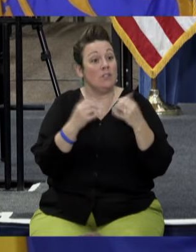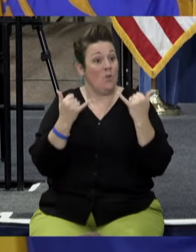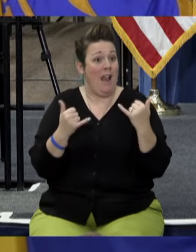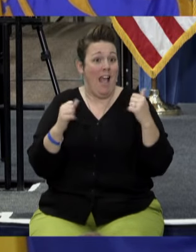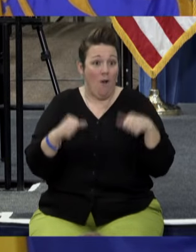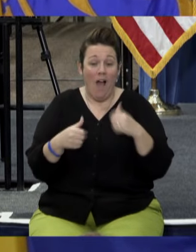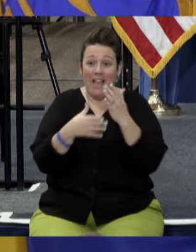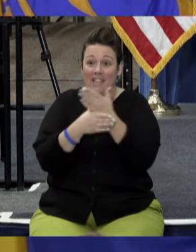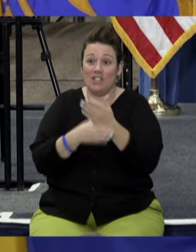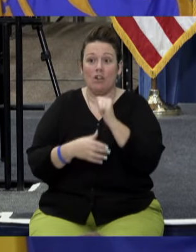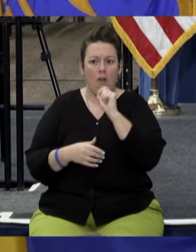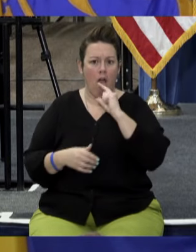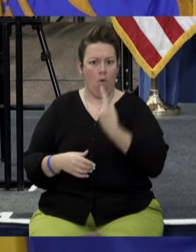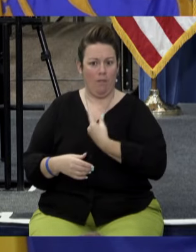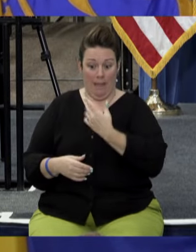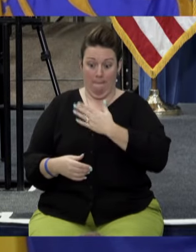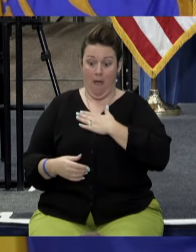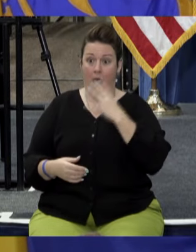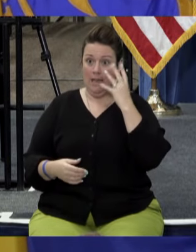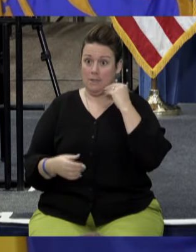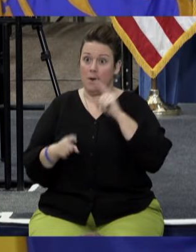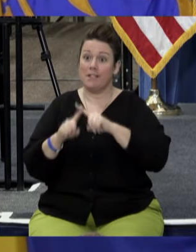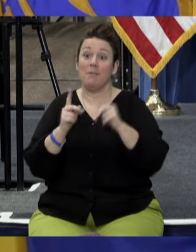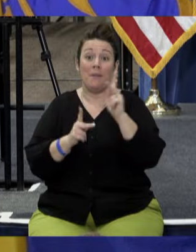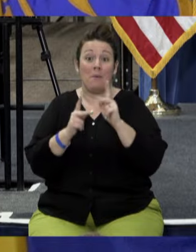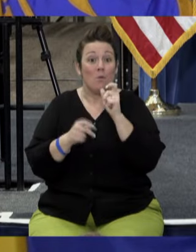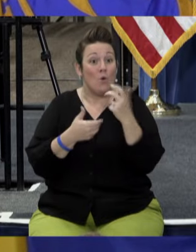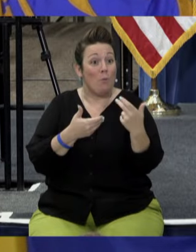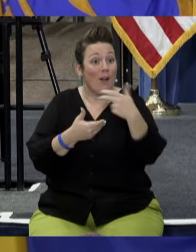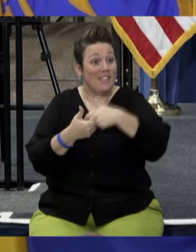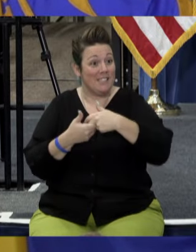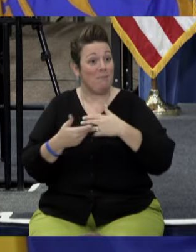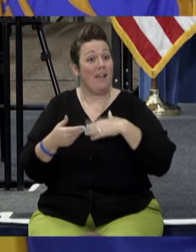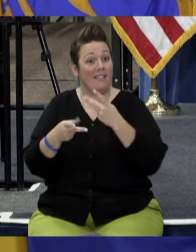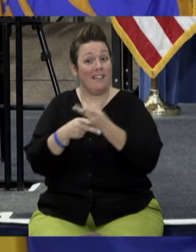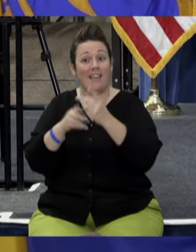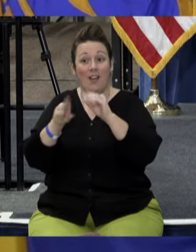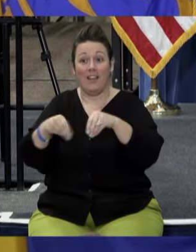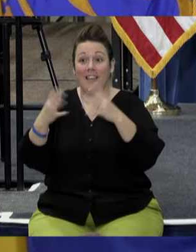but those of the folks that participate in my caregiver's group. As a caregiver